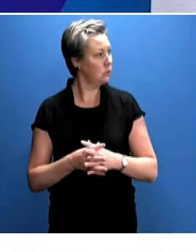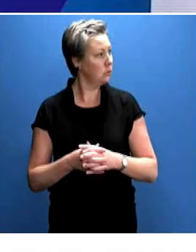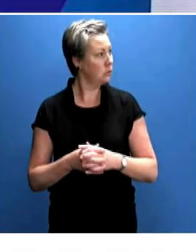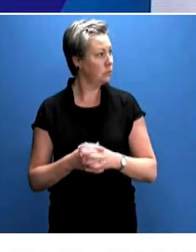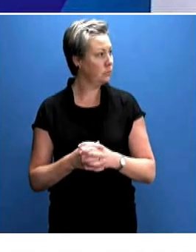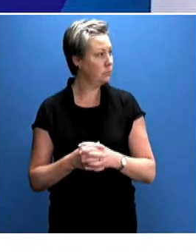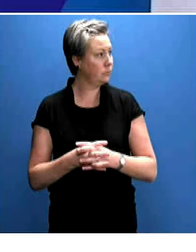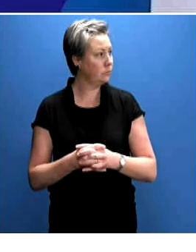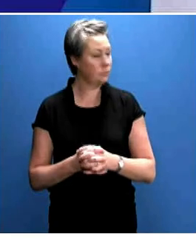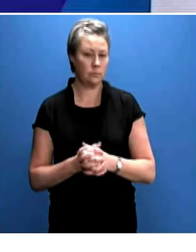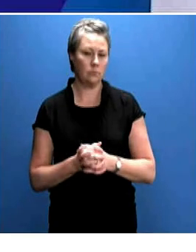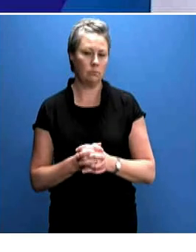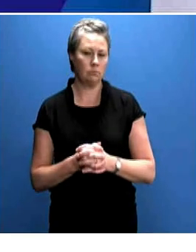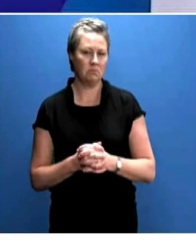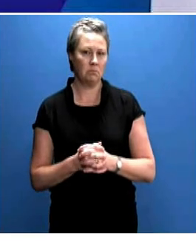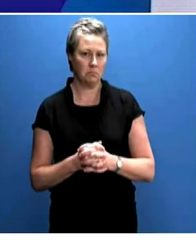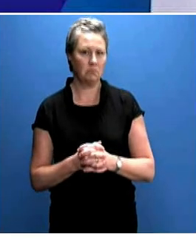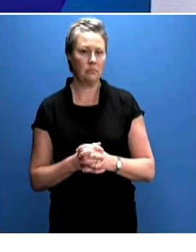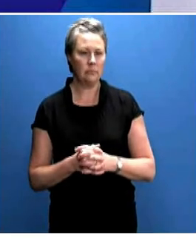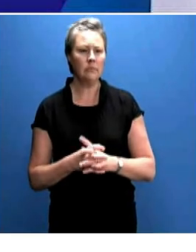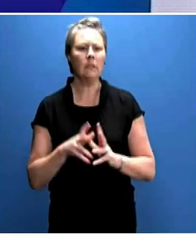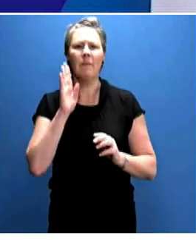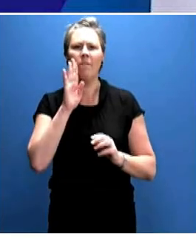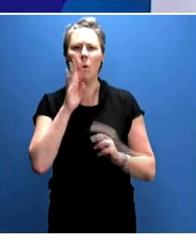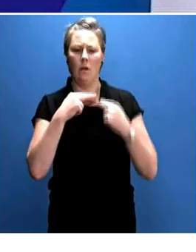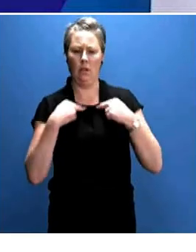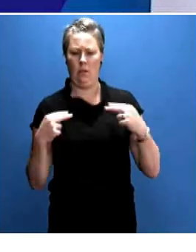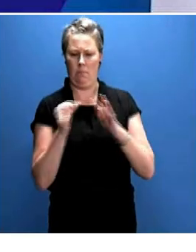Mr Power referred to an addendum, those are matters that will be considered.